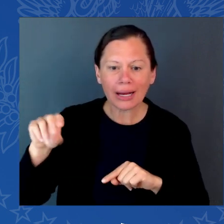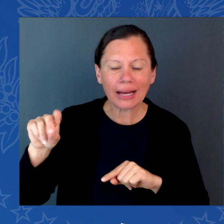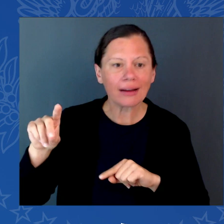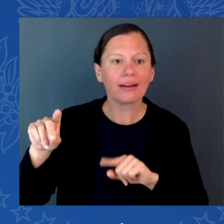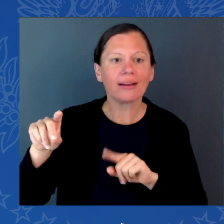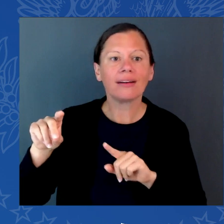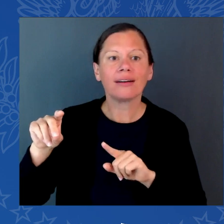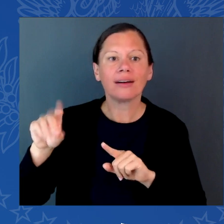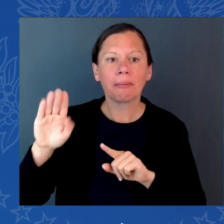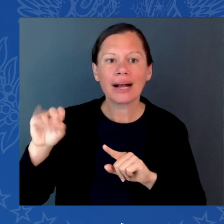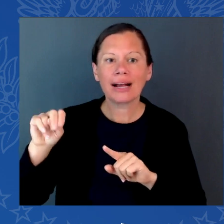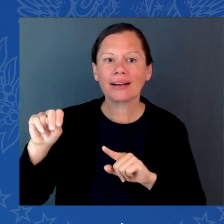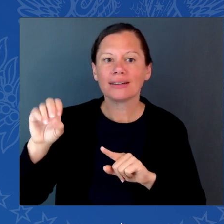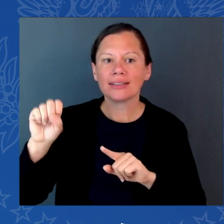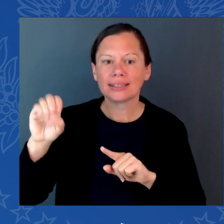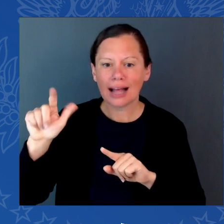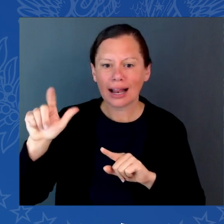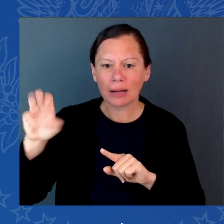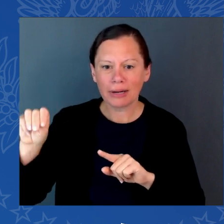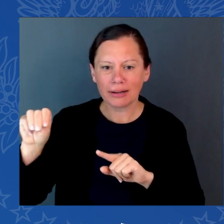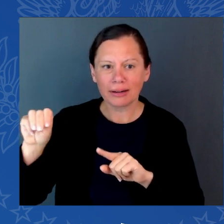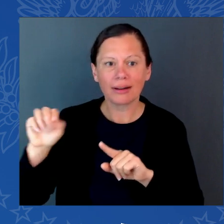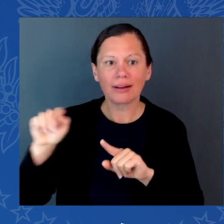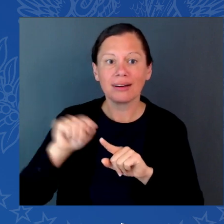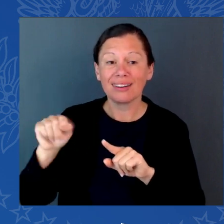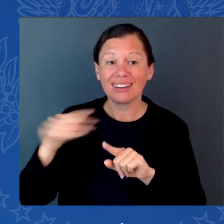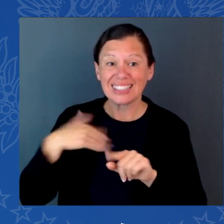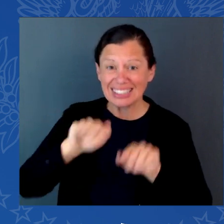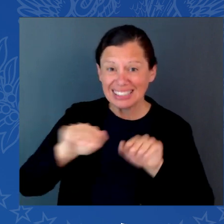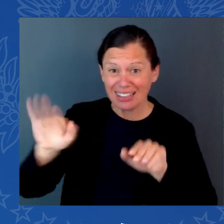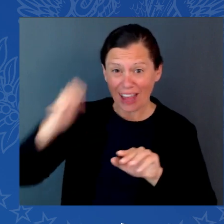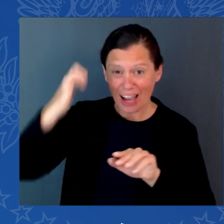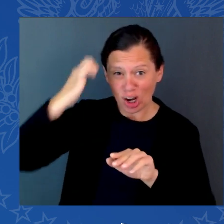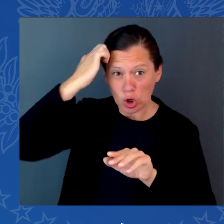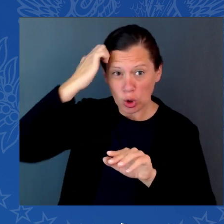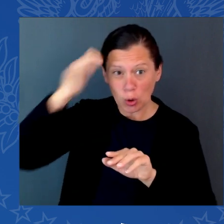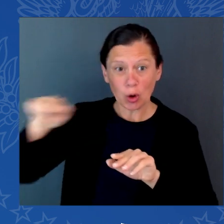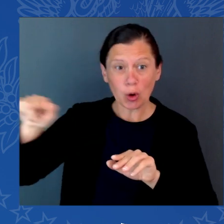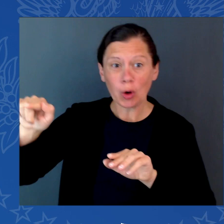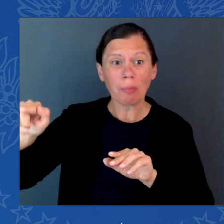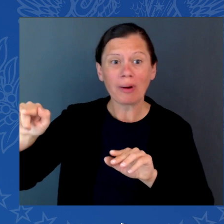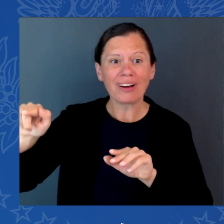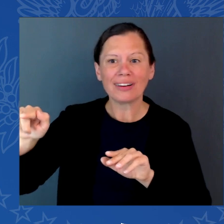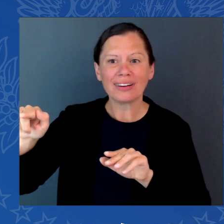And since his -- he's not speaking today, I wanted to -- or maybe he is speaking today.